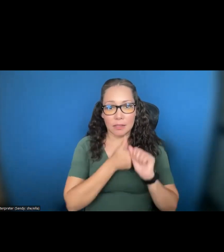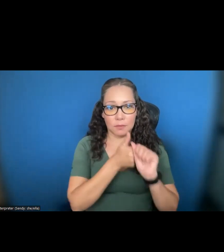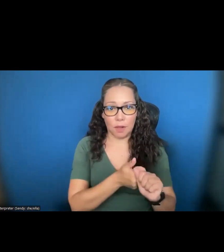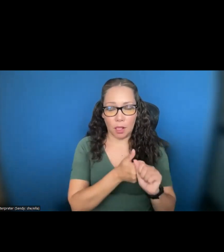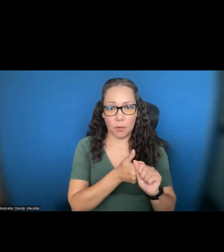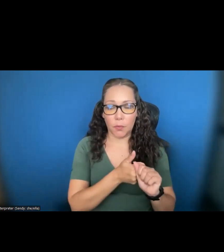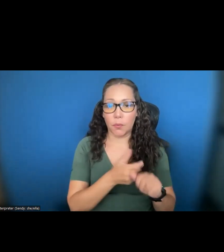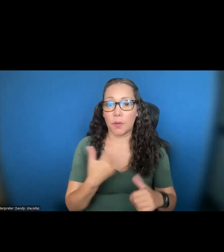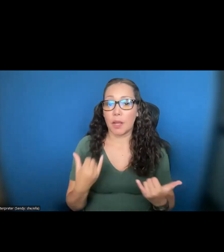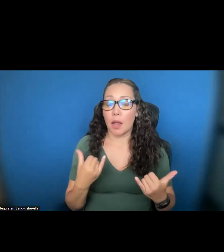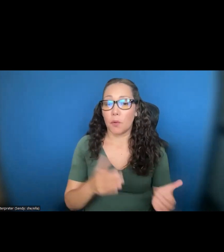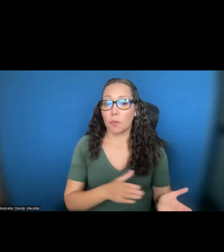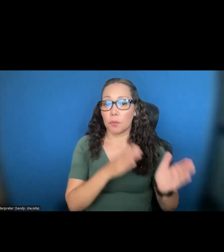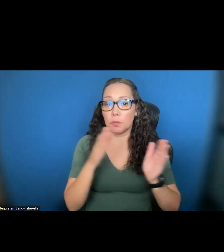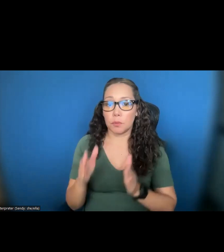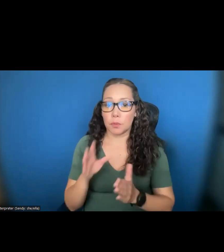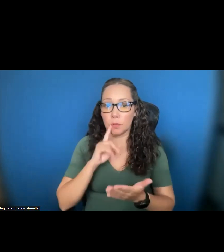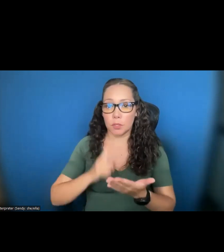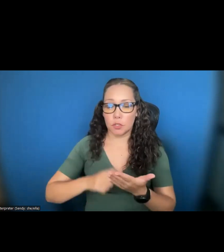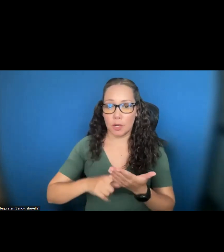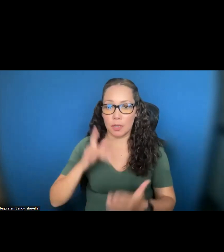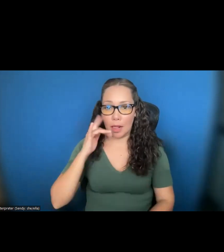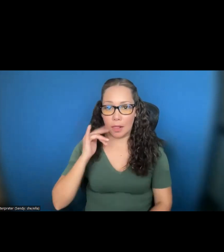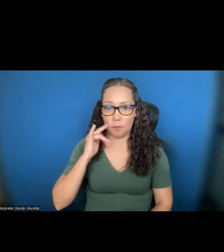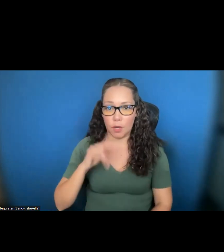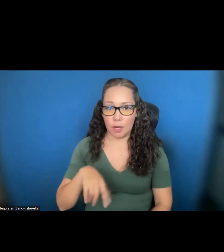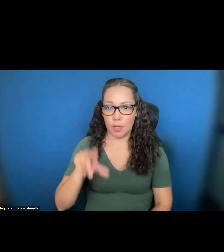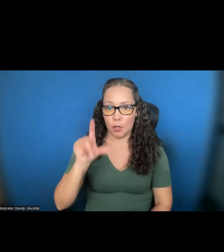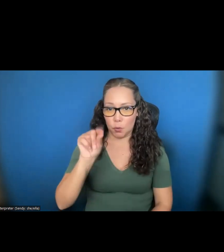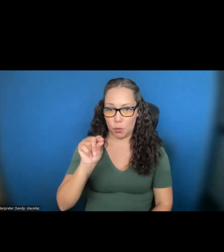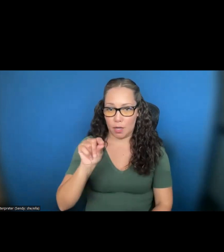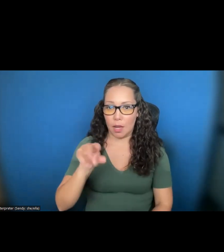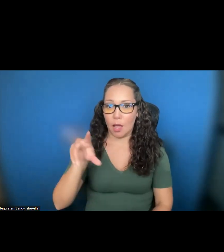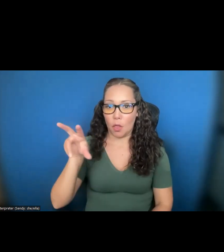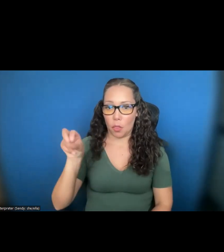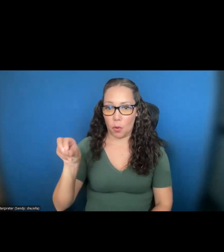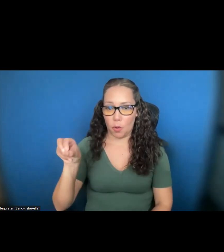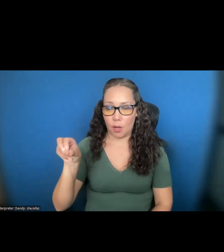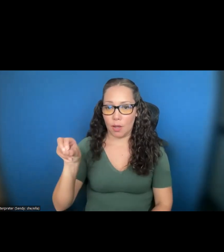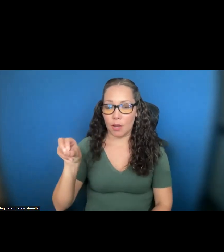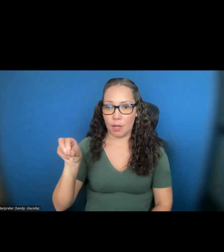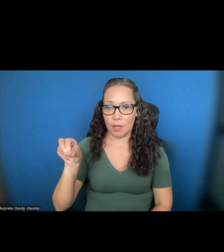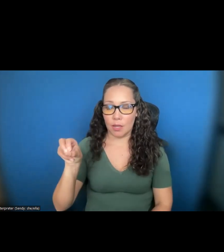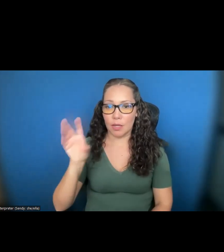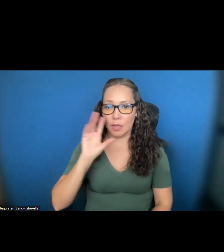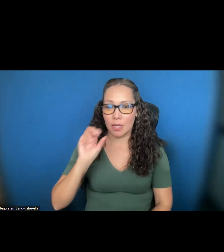to talk about the California 2030 uh Strate steering committee and strategic plan and